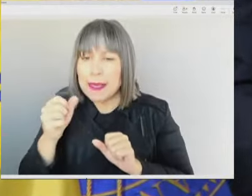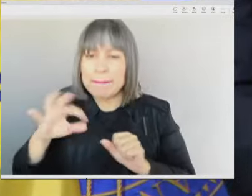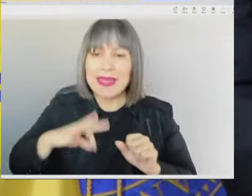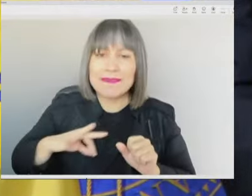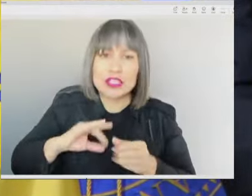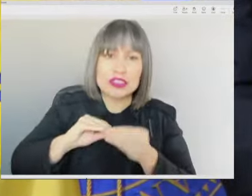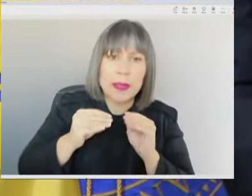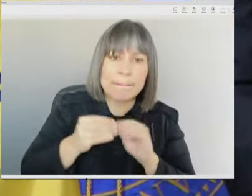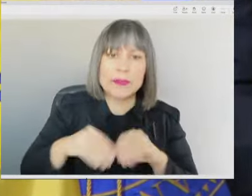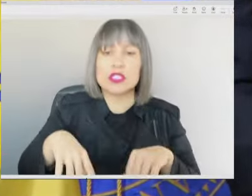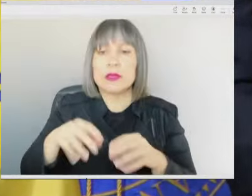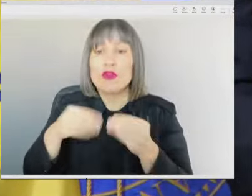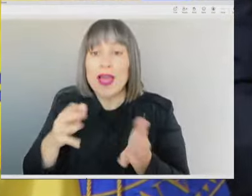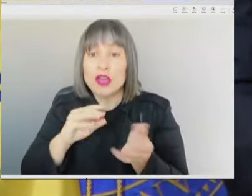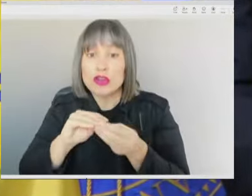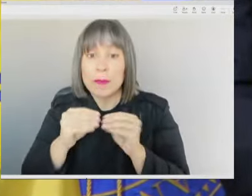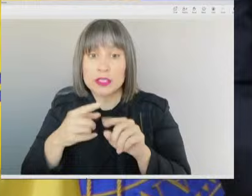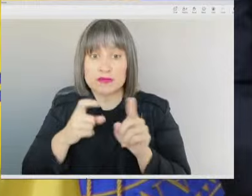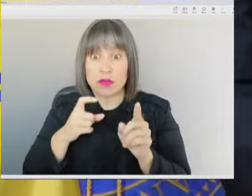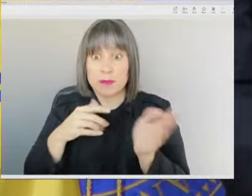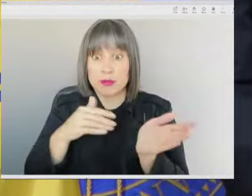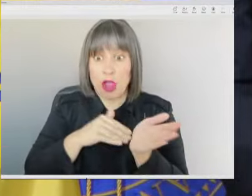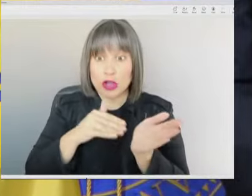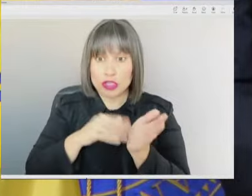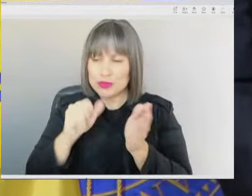doctors, then you can start to build the agency and it's hard for us to keep up.